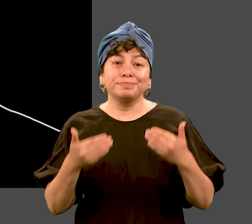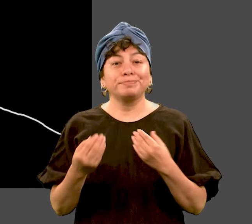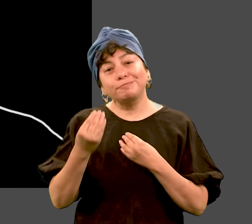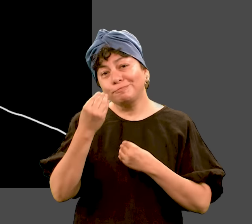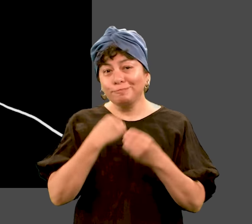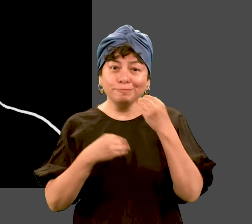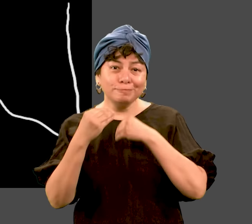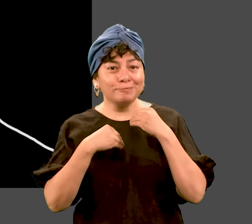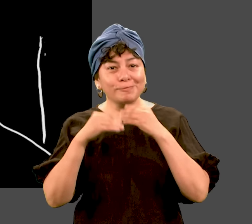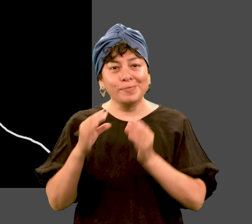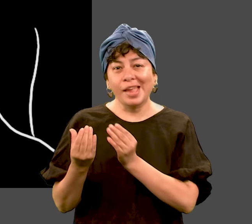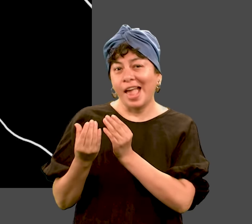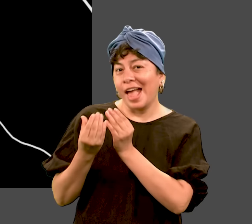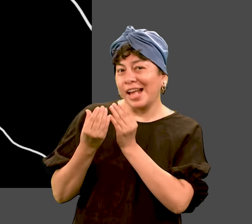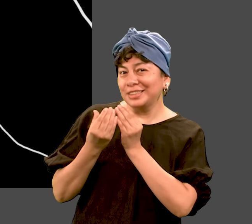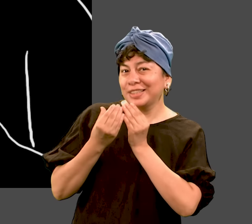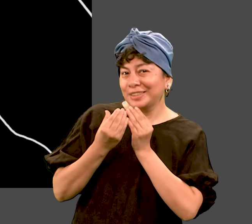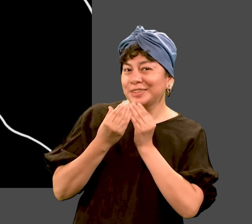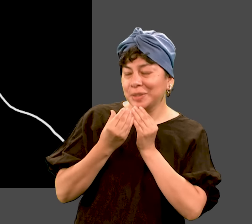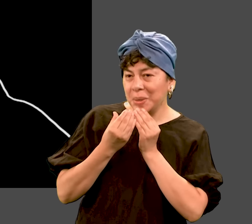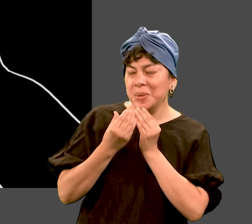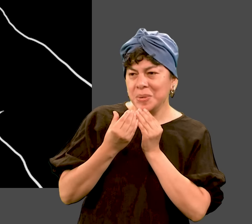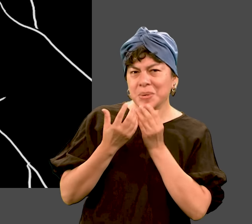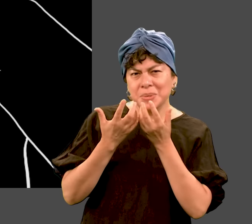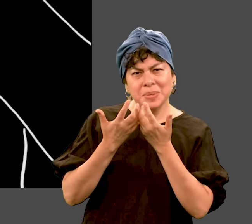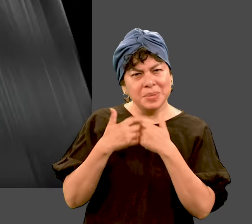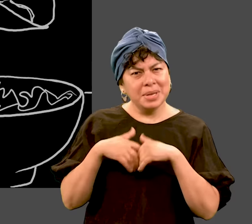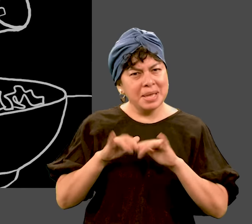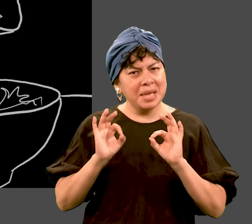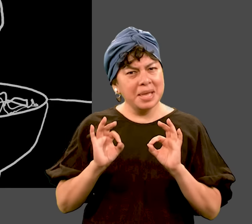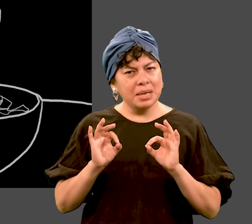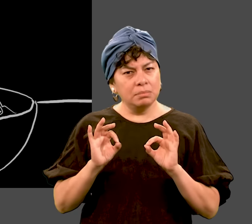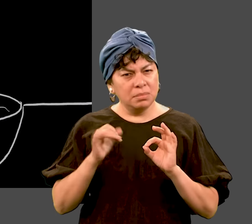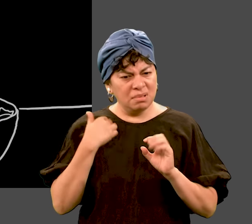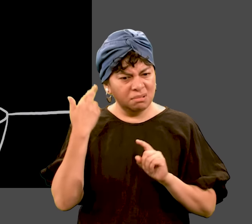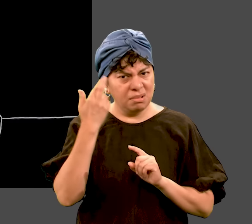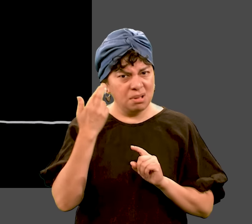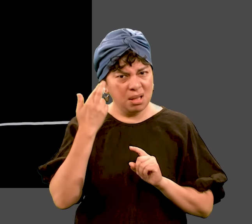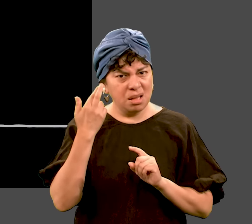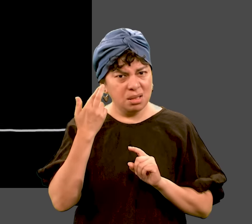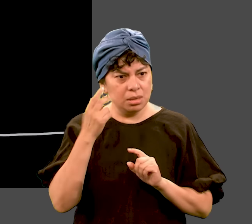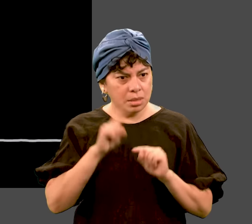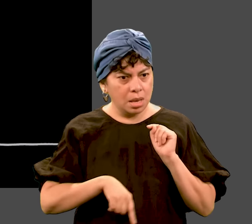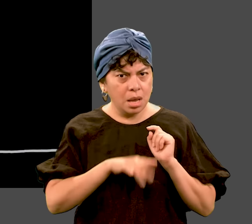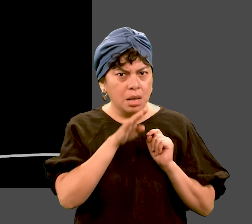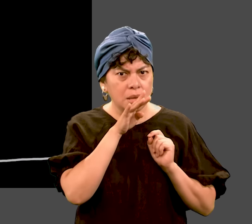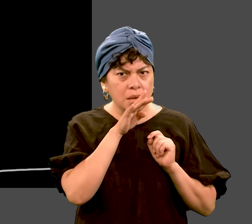and figure out how to make it all work and not be able to communicate what I needed by using my voice,